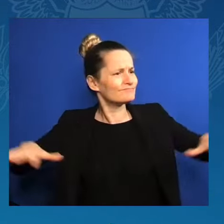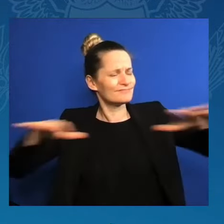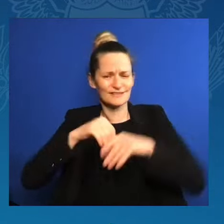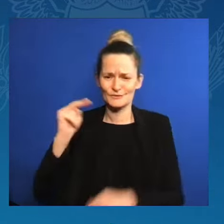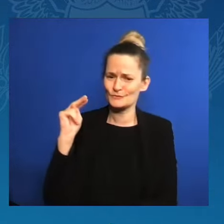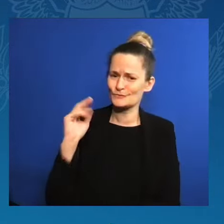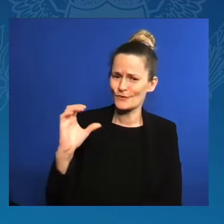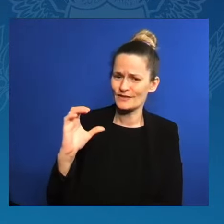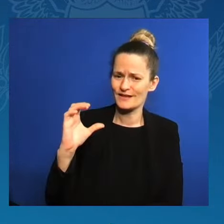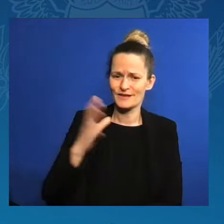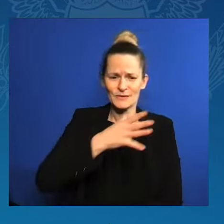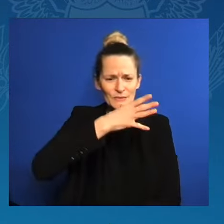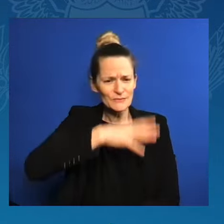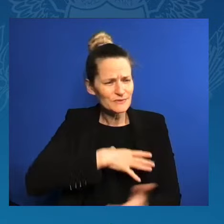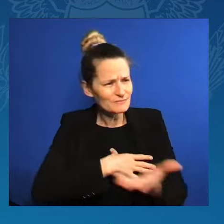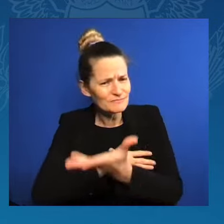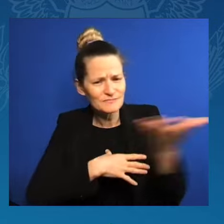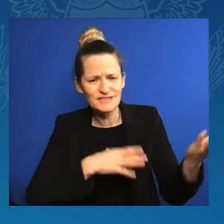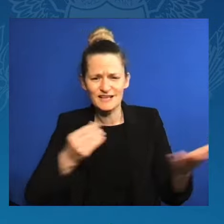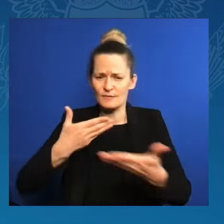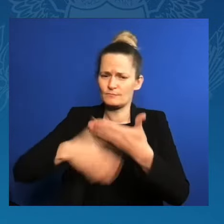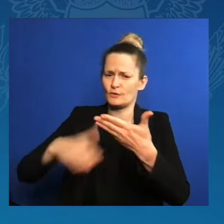all across the United States of America.